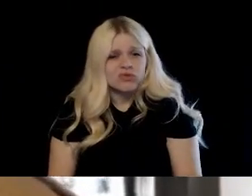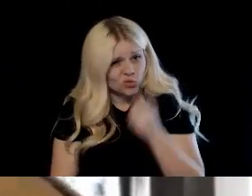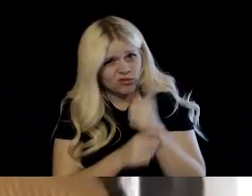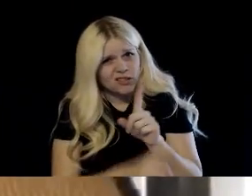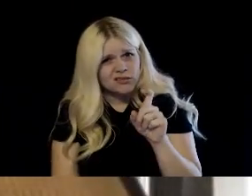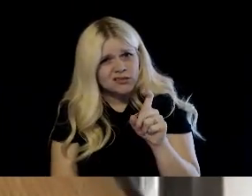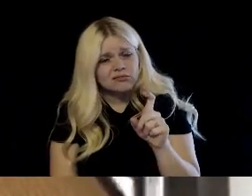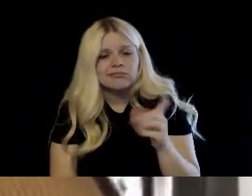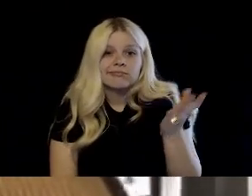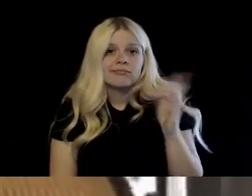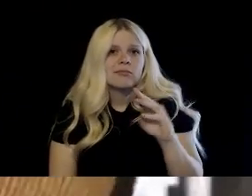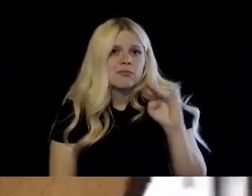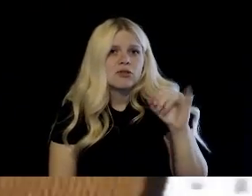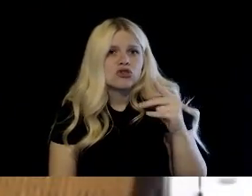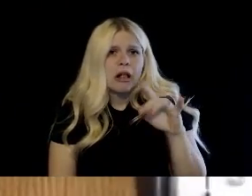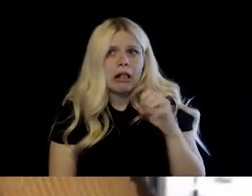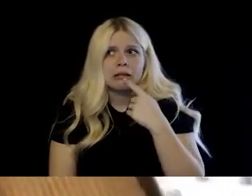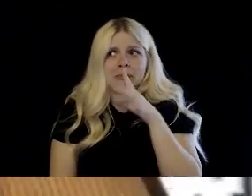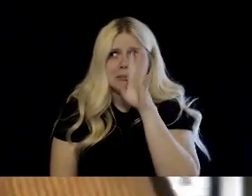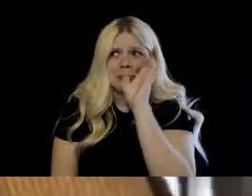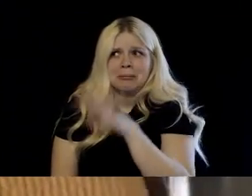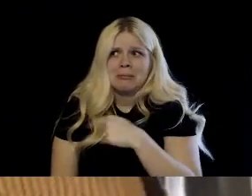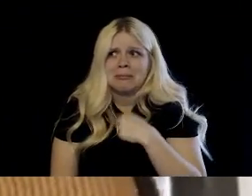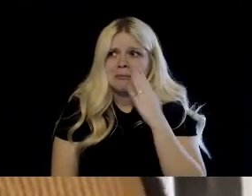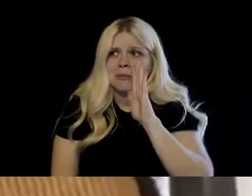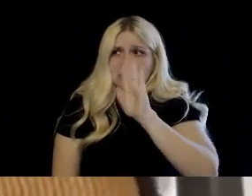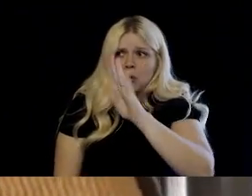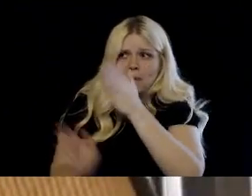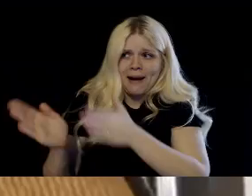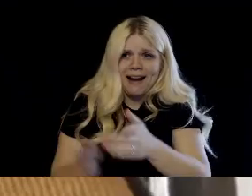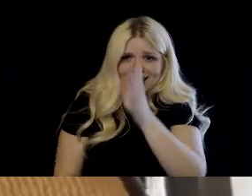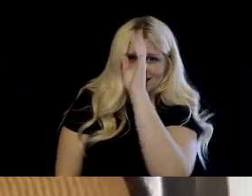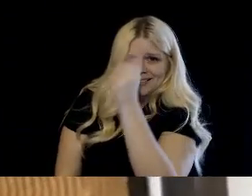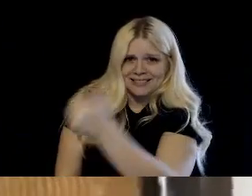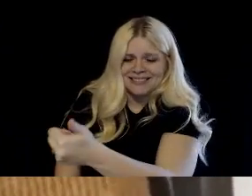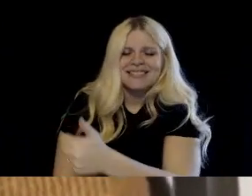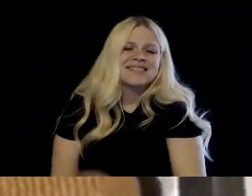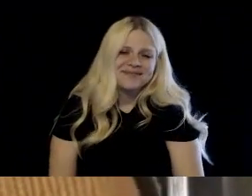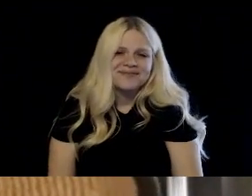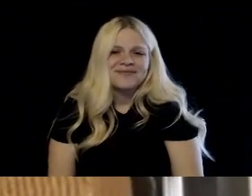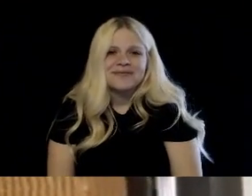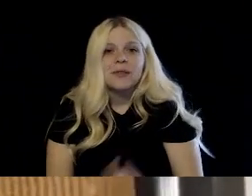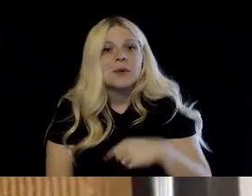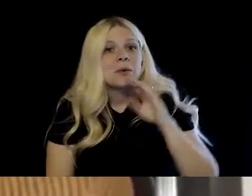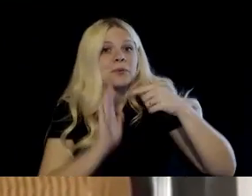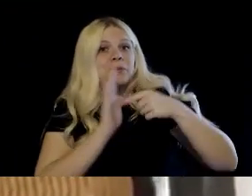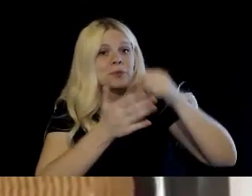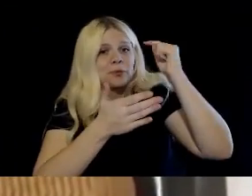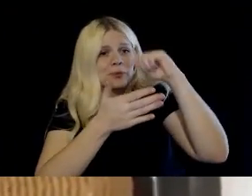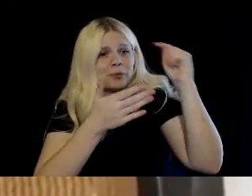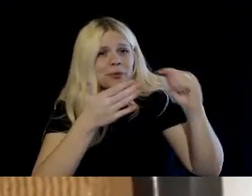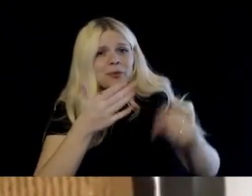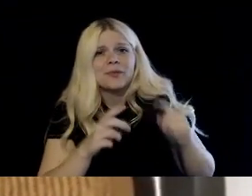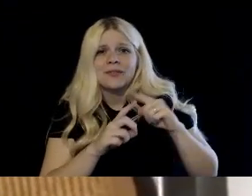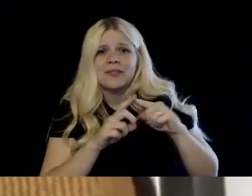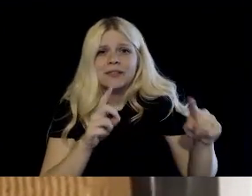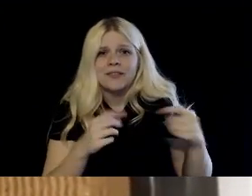Michelle's looking at me like "You planned it! You planned it!" We're gonna highlight all the species and show you how we get them to participate in this gorgeous work of art.